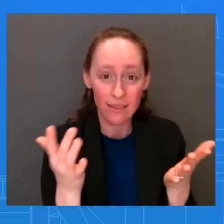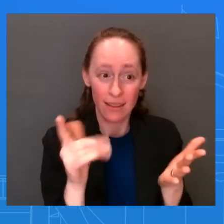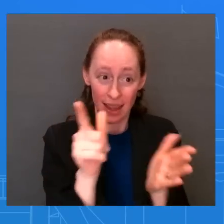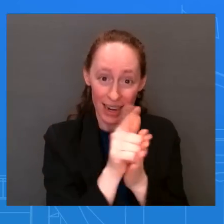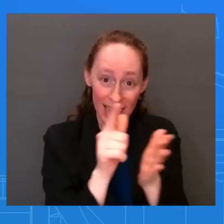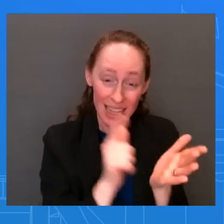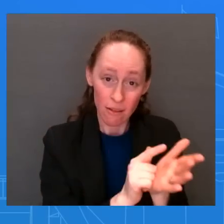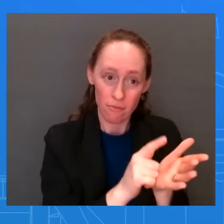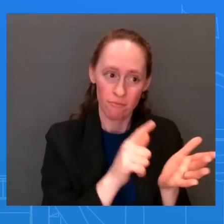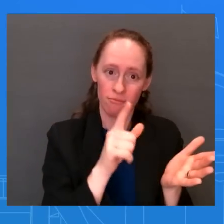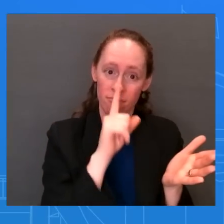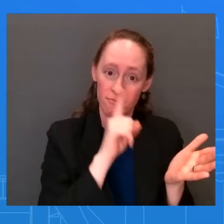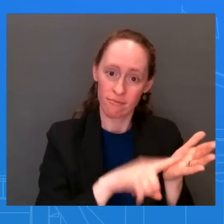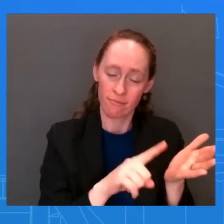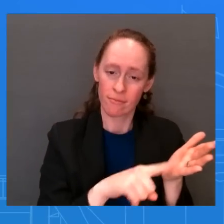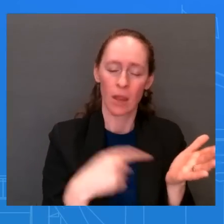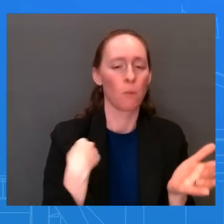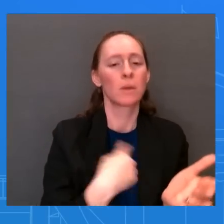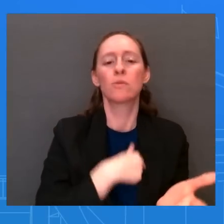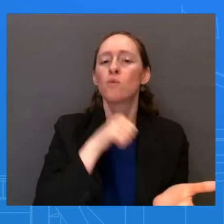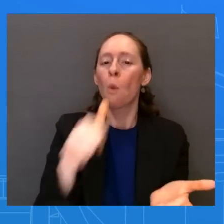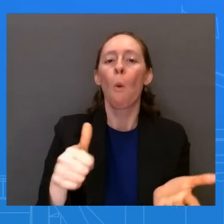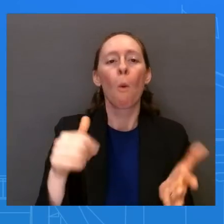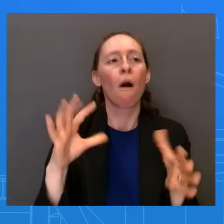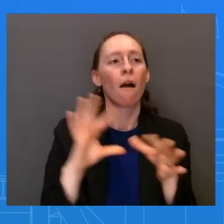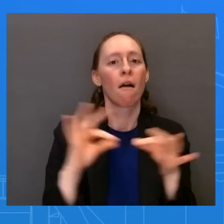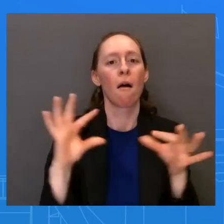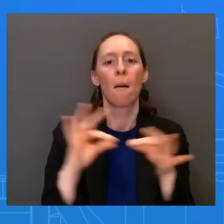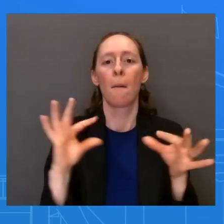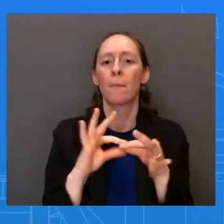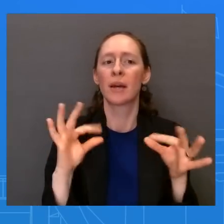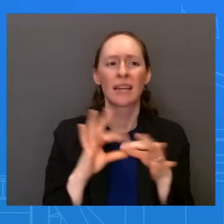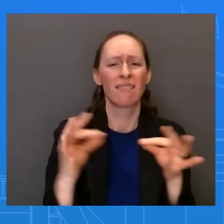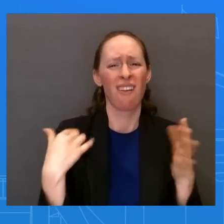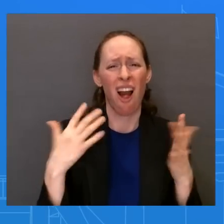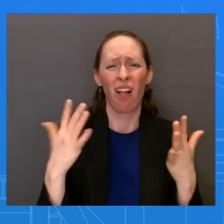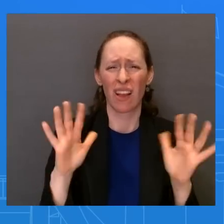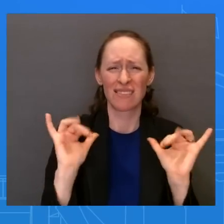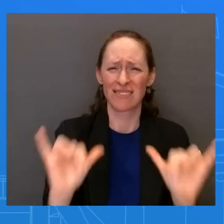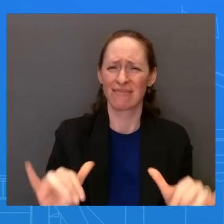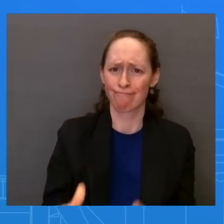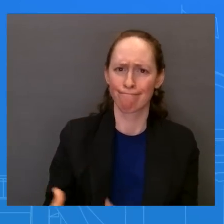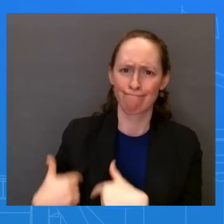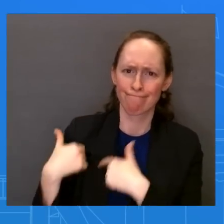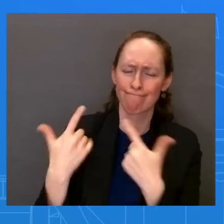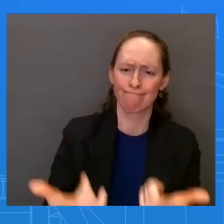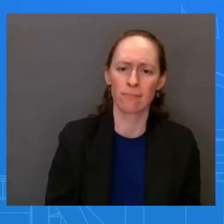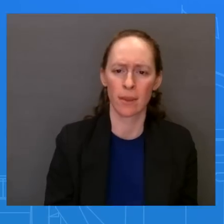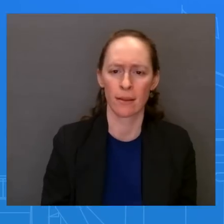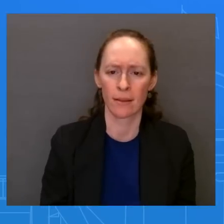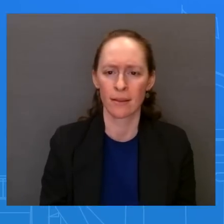Ms. Jean-Pierre: And that has been consistent. The Press: So, understanding that, Bob Bauer, who -- Ms. Jean-Pierre: We have been very consistent. The Press: -- Bob Bauer, who represents the President, his personal attorney, over the weekend said